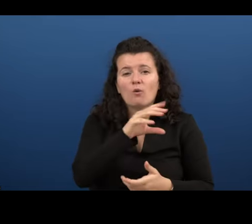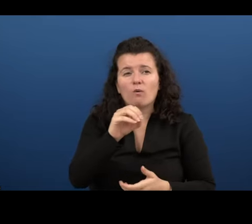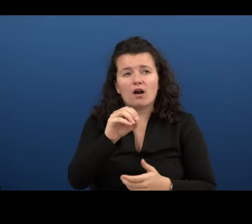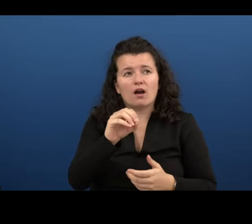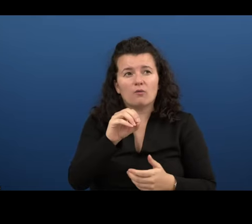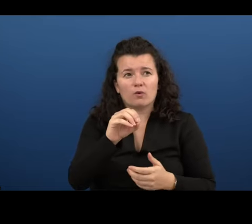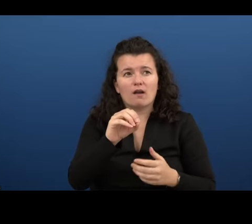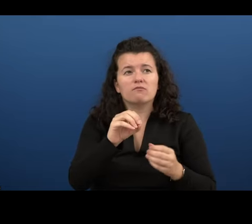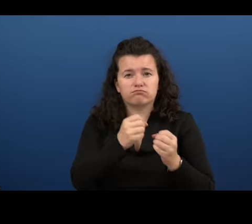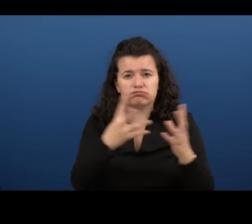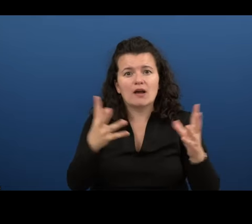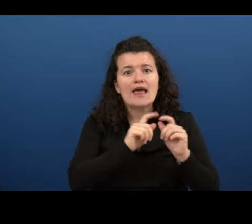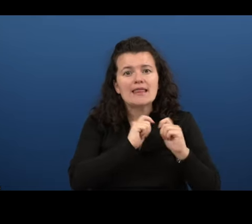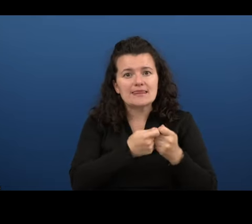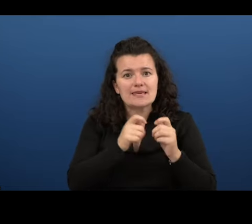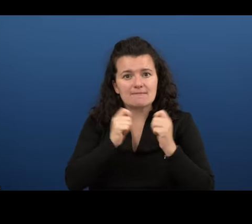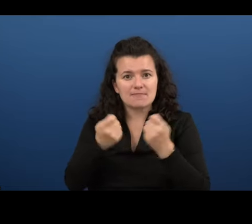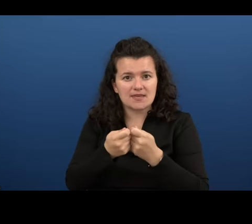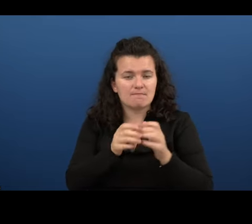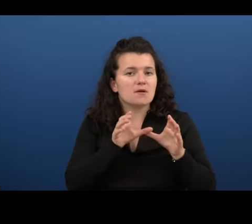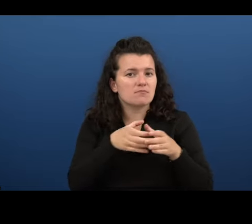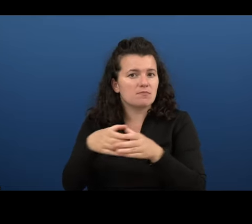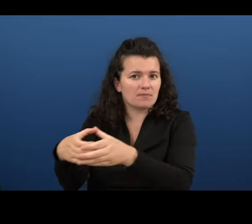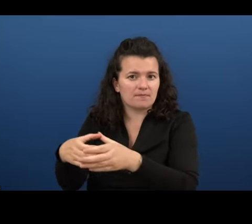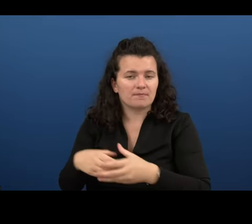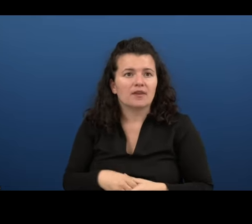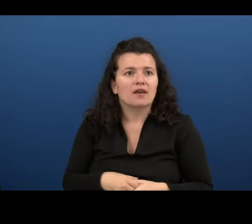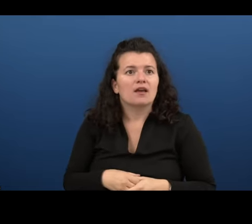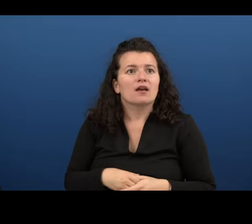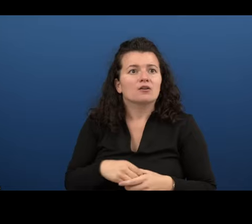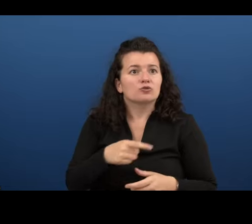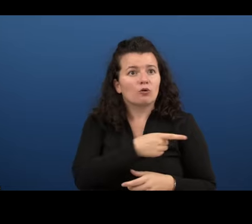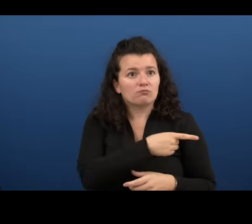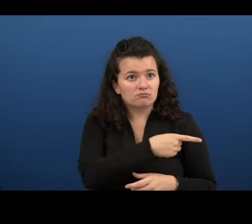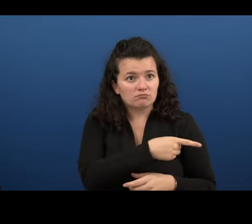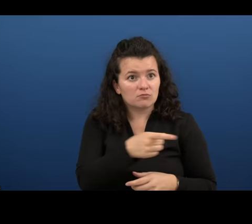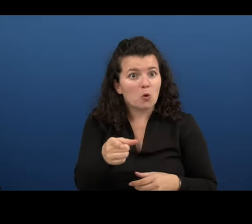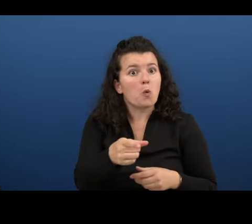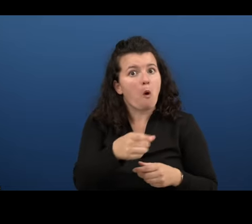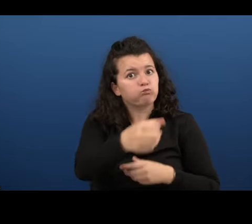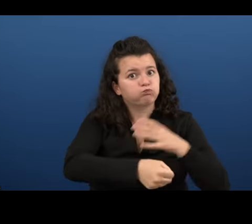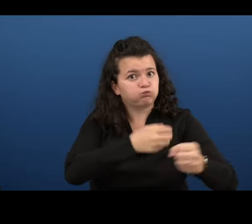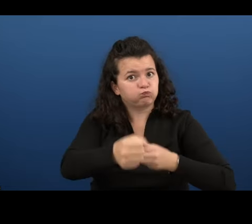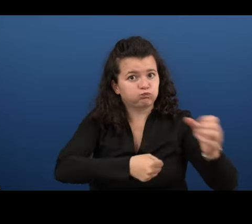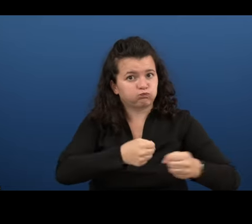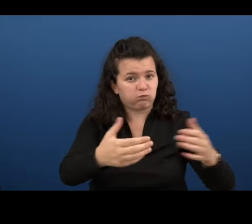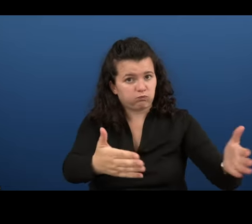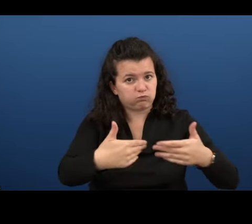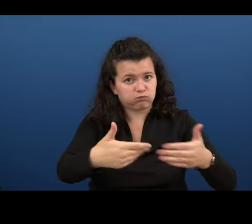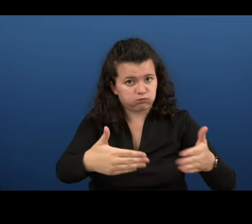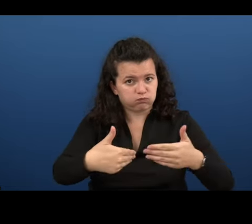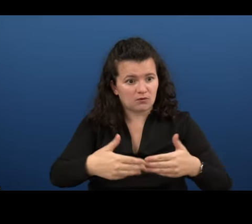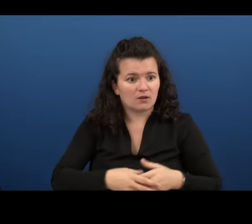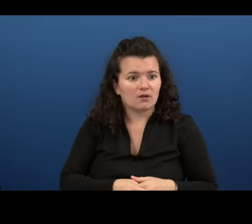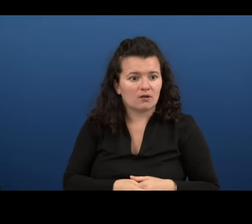a boot boot camp and selected three winners, and they were a mixture of technology, and